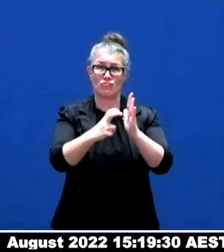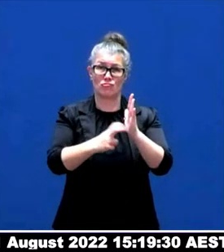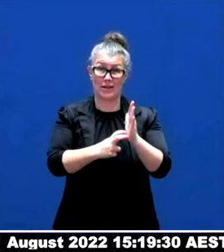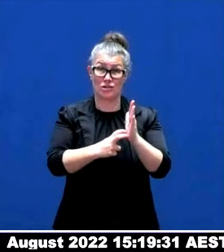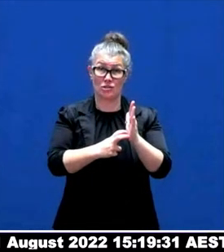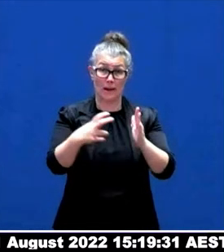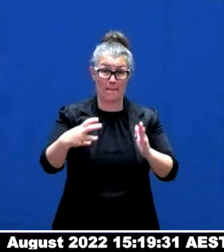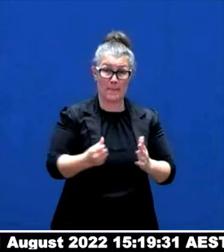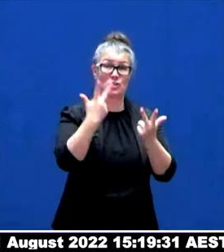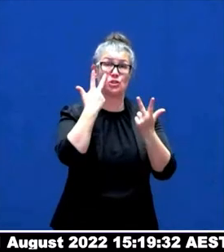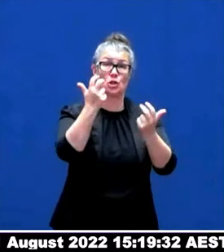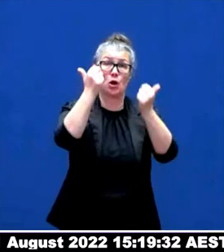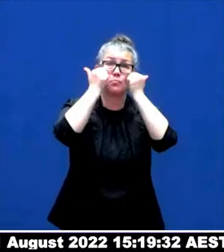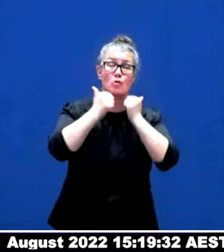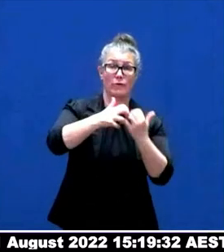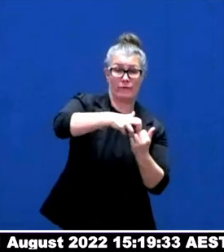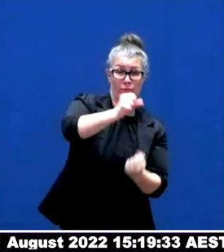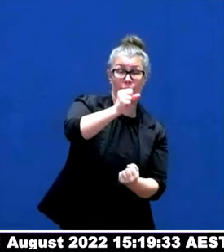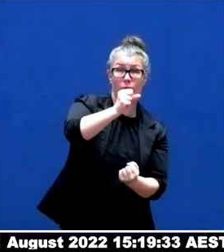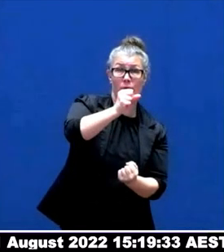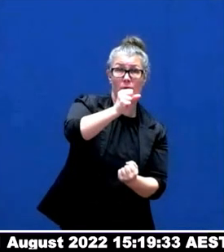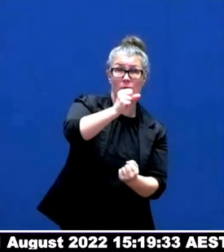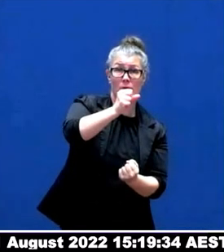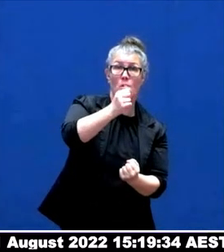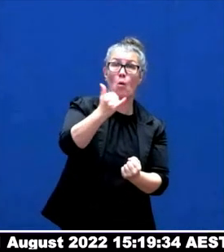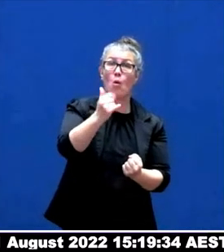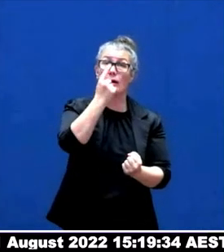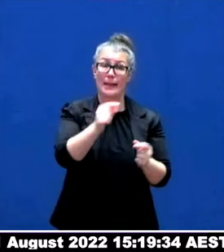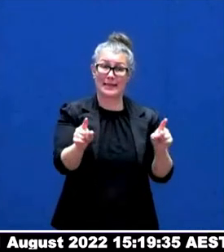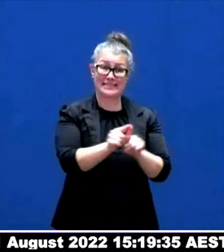categories? LISA SHORT: Yes. CHAIR: Or can the same person do all three, or how does it